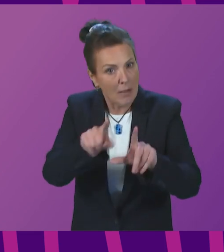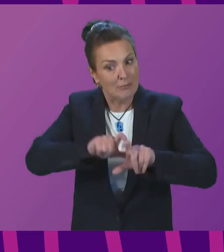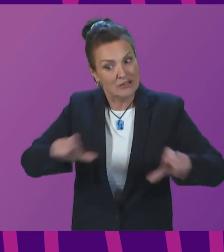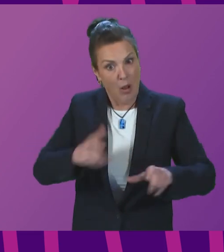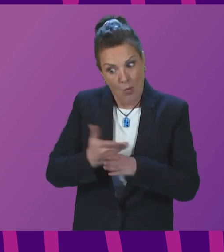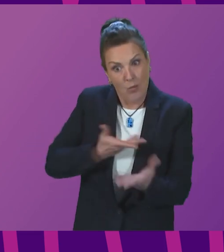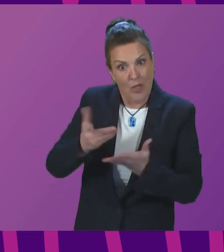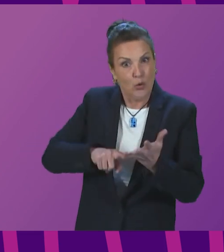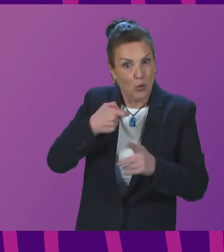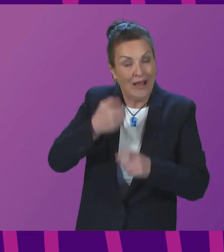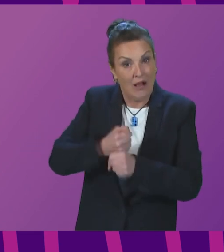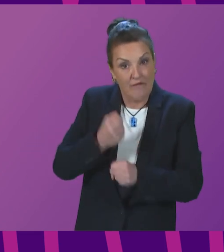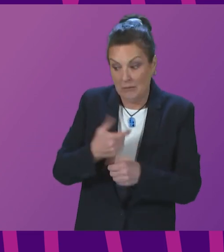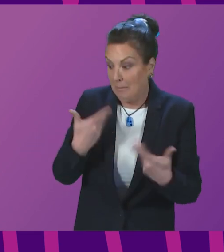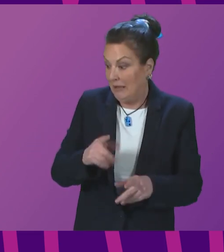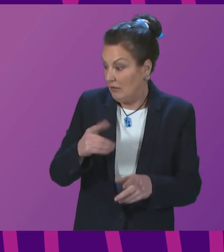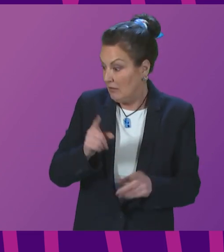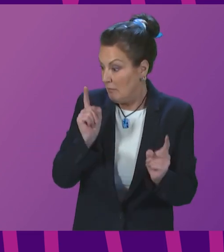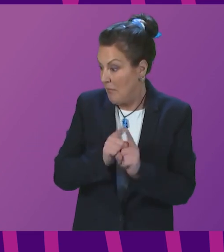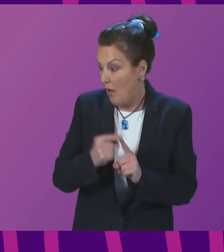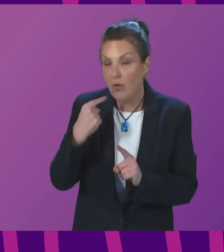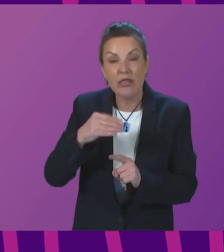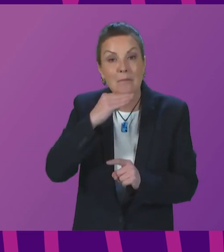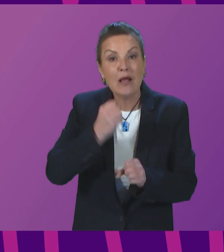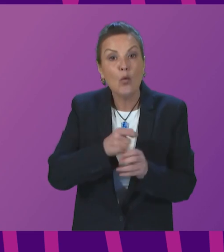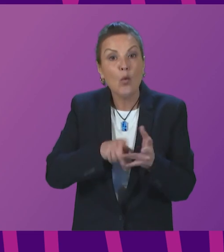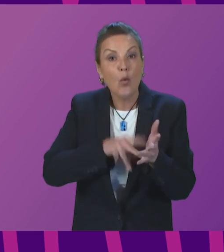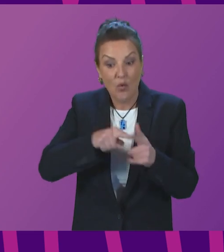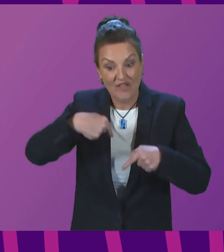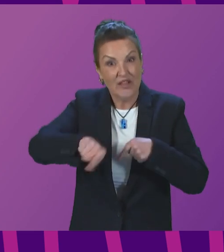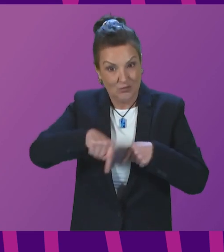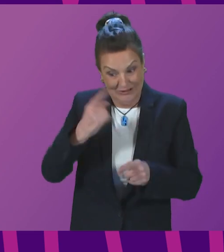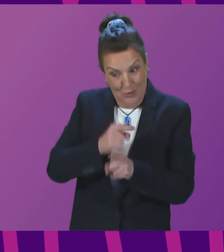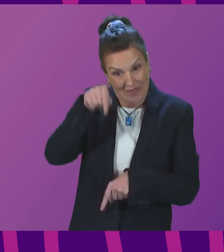to resolve this, and I met Michael Gove earlier this week to discuss it—is that, although